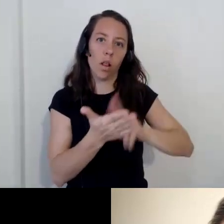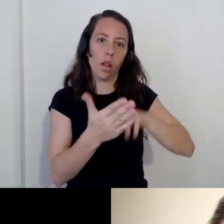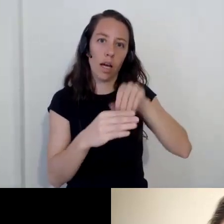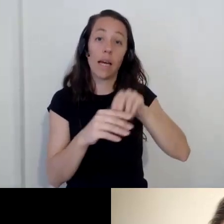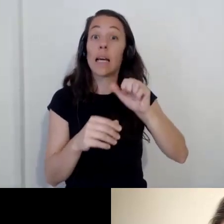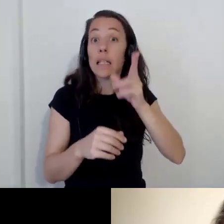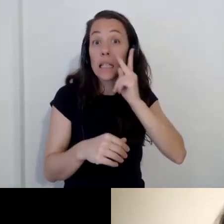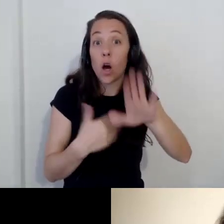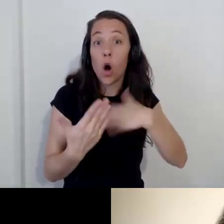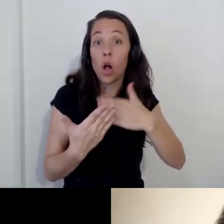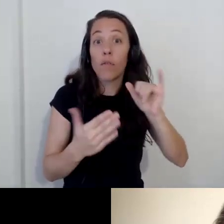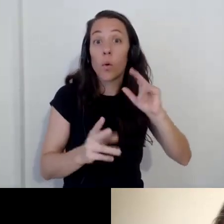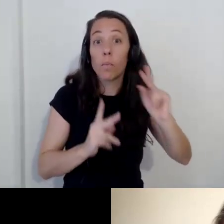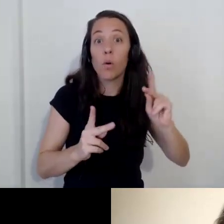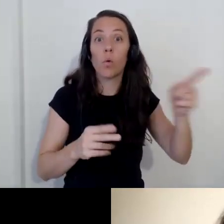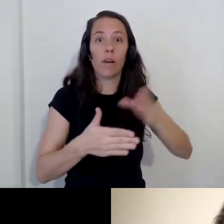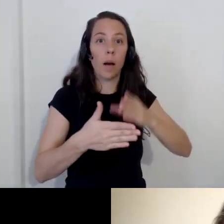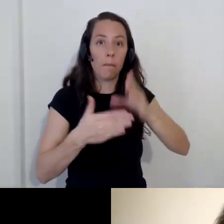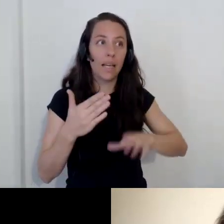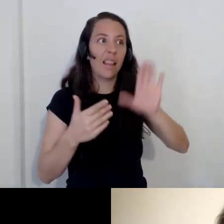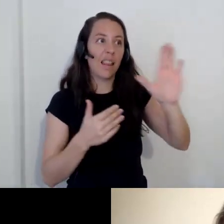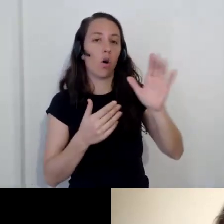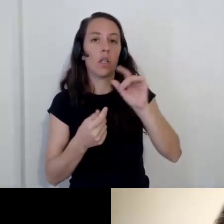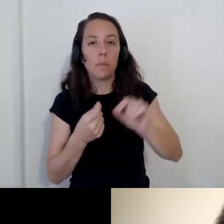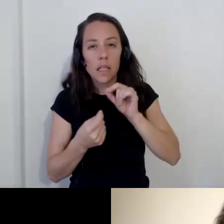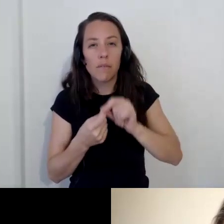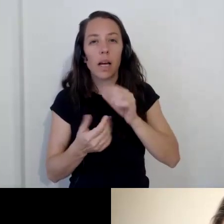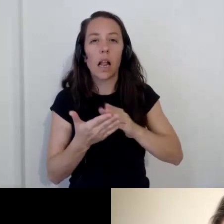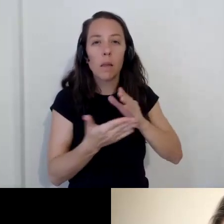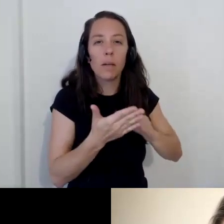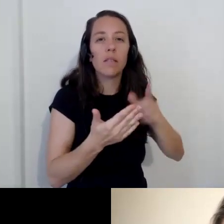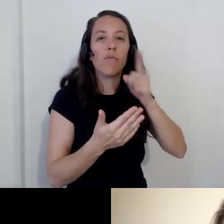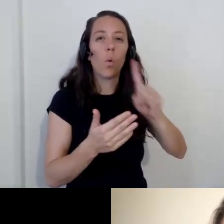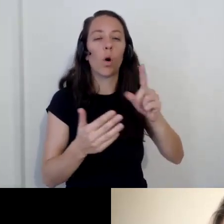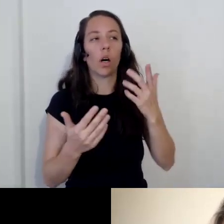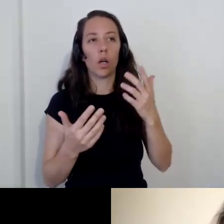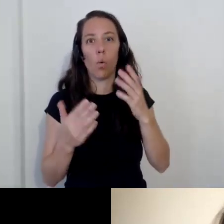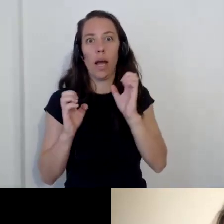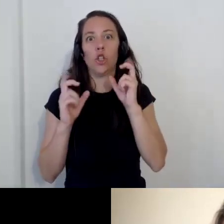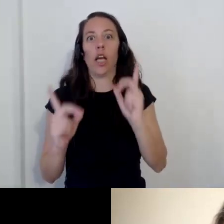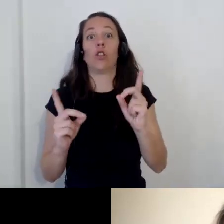who completed the specific elements of education they have uploaded. In the employer added quizzes